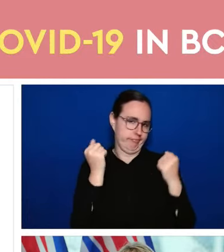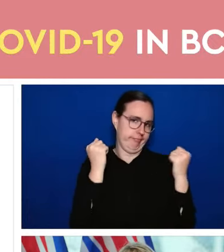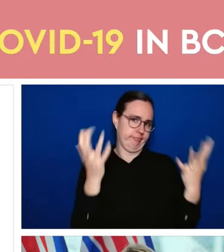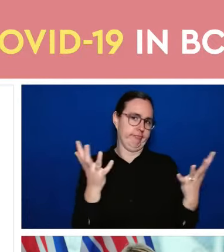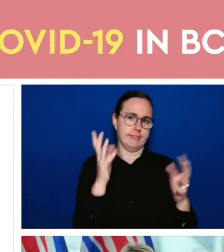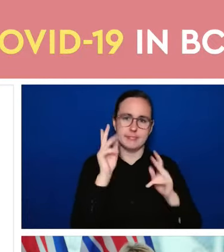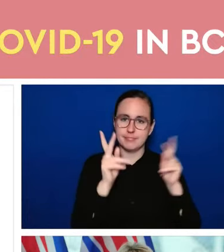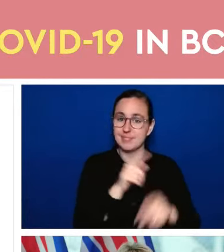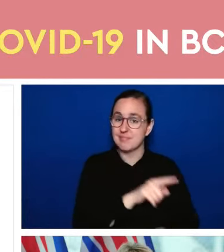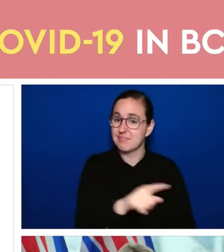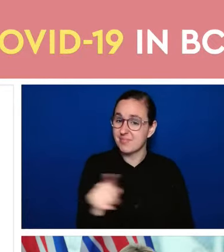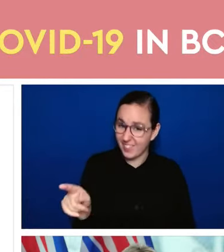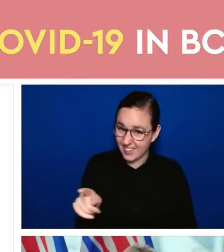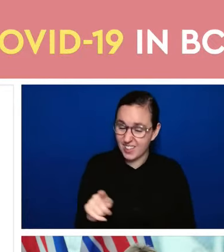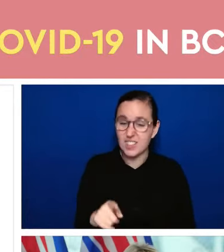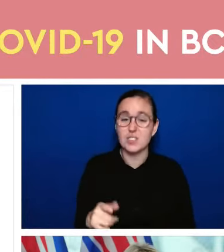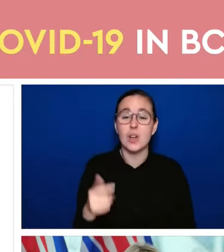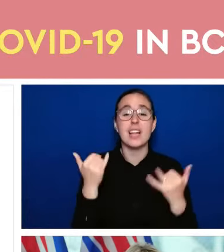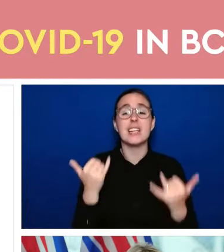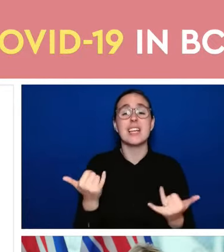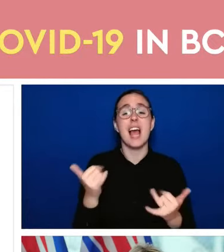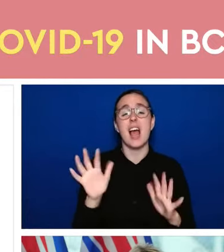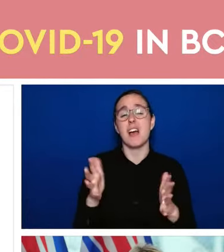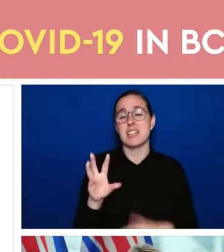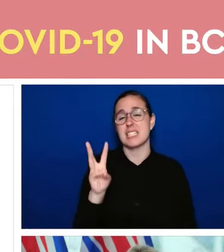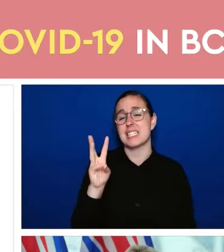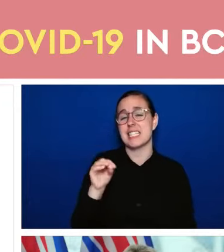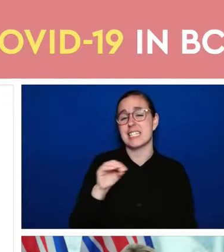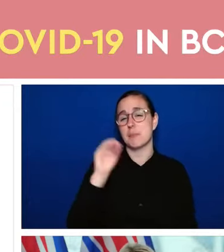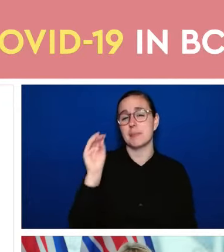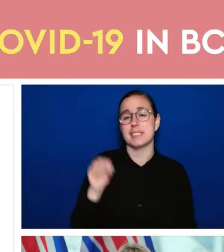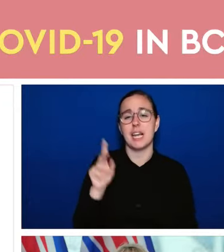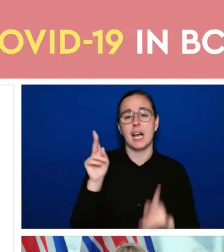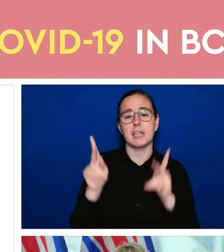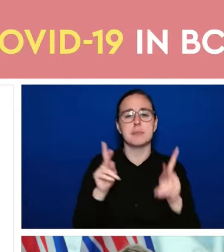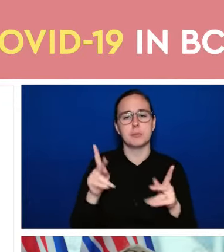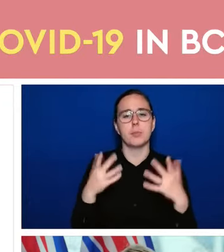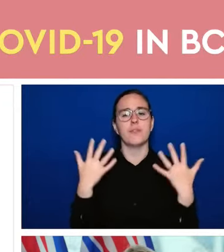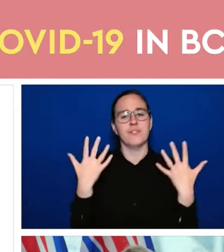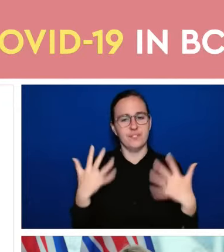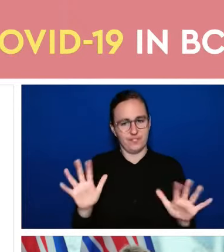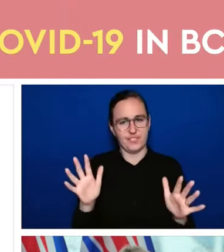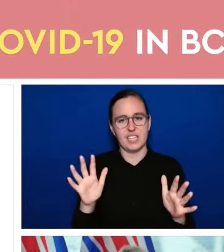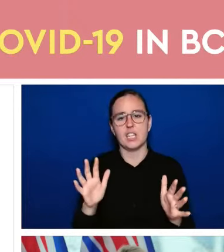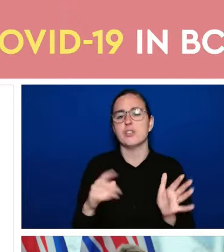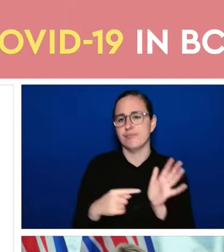of being exposed to the virus. Having had infection. Which may